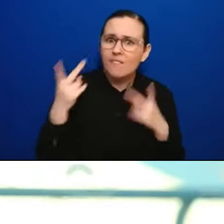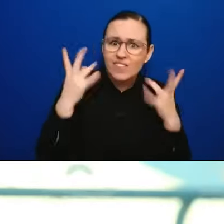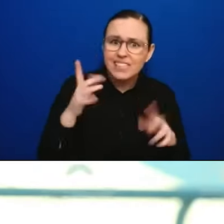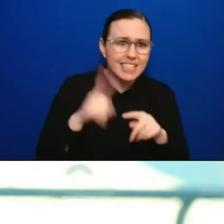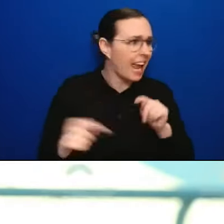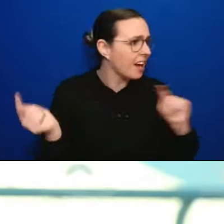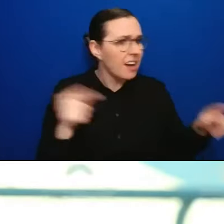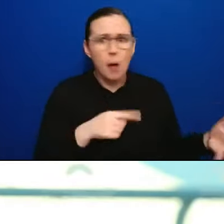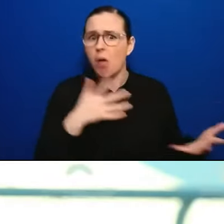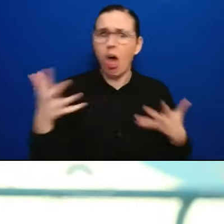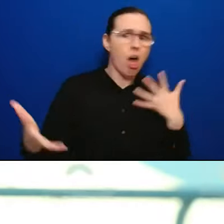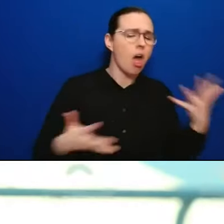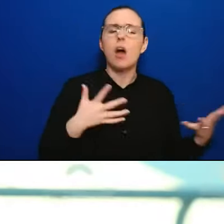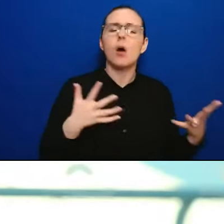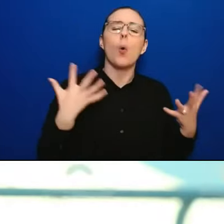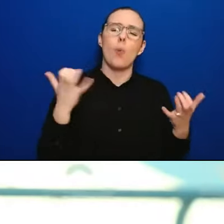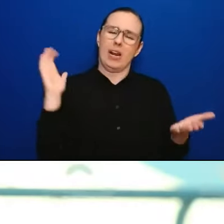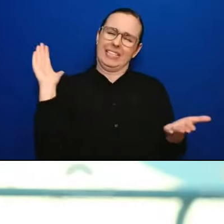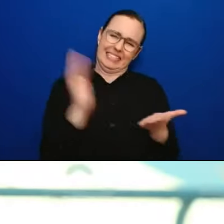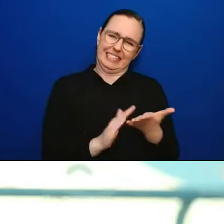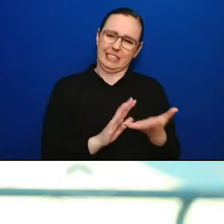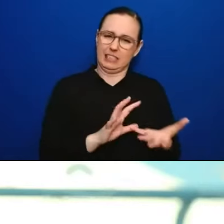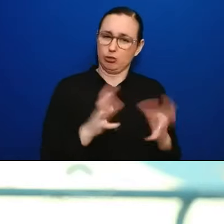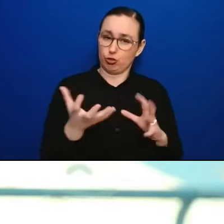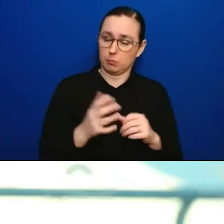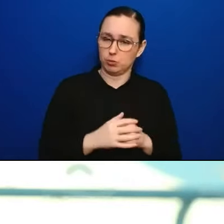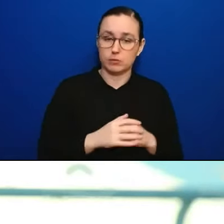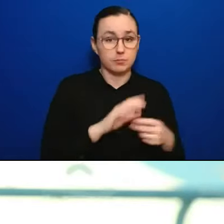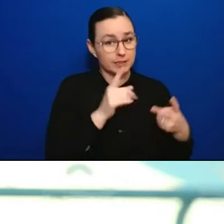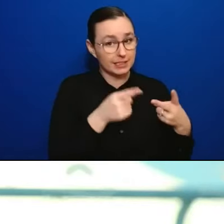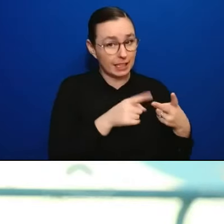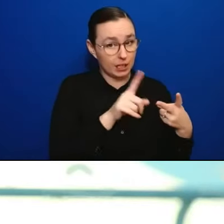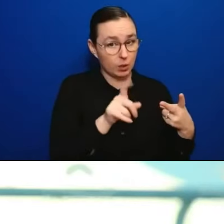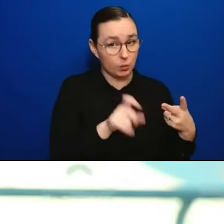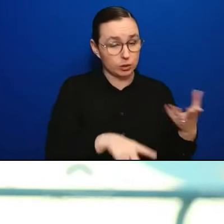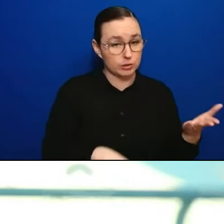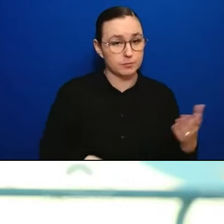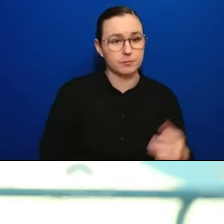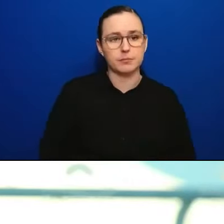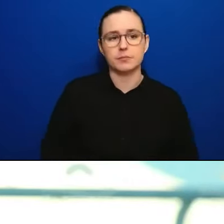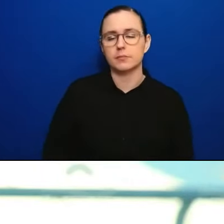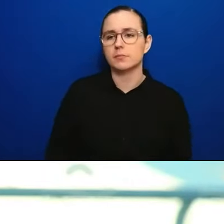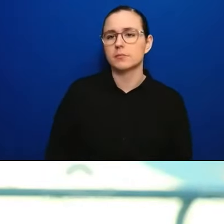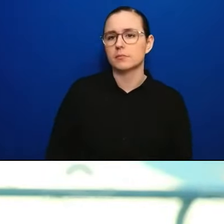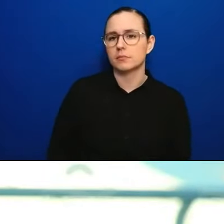ability to be with their loved ones versus risk. Right now.